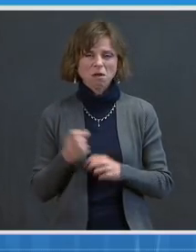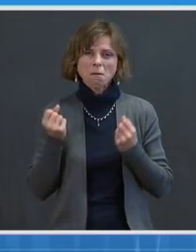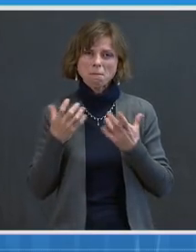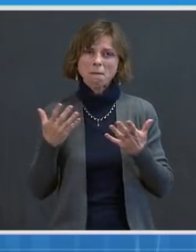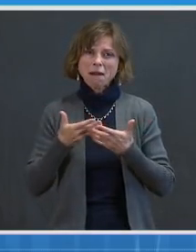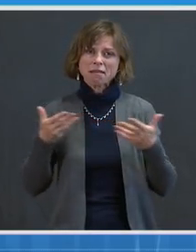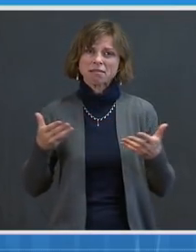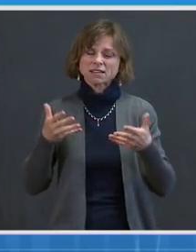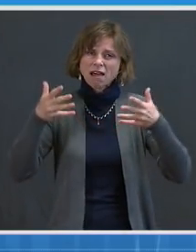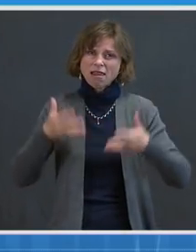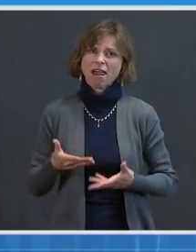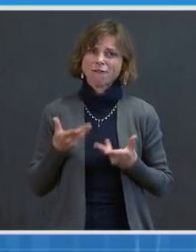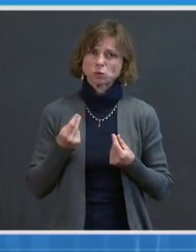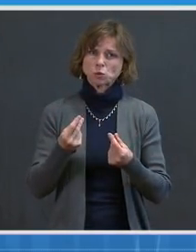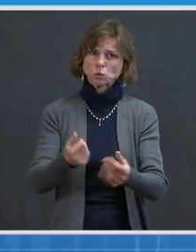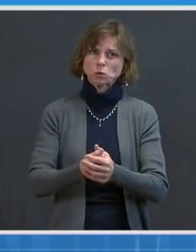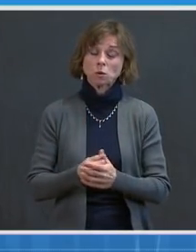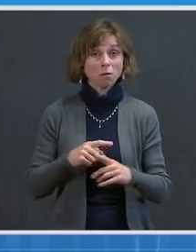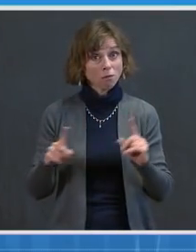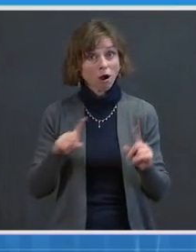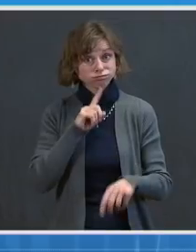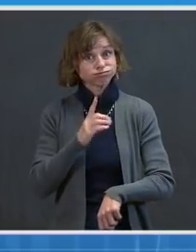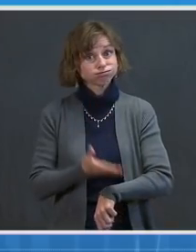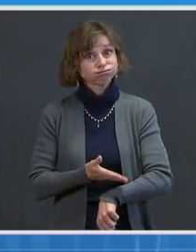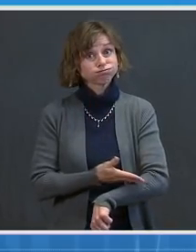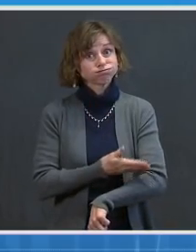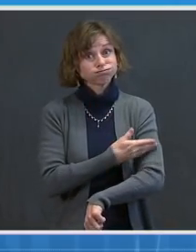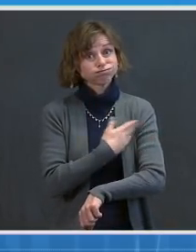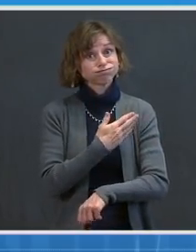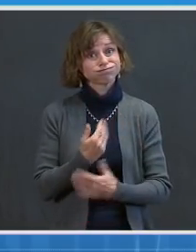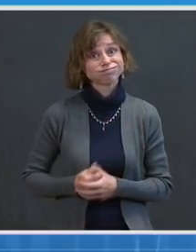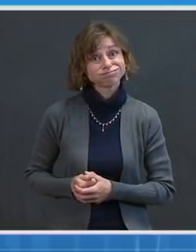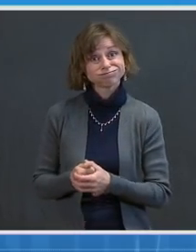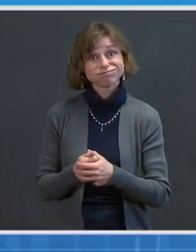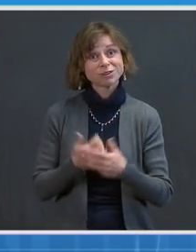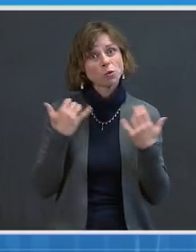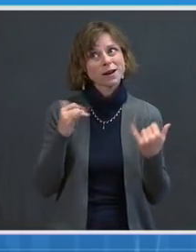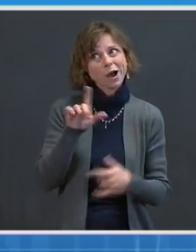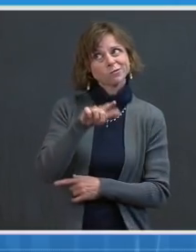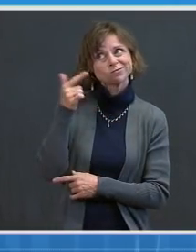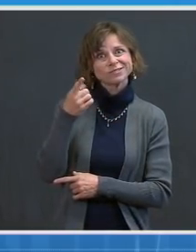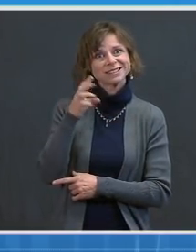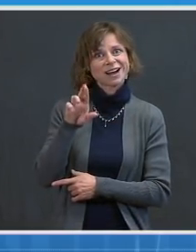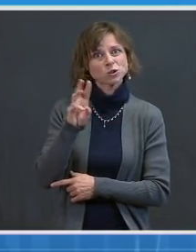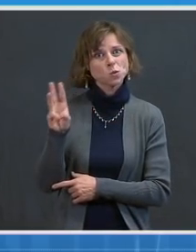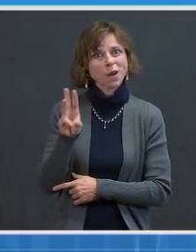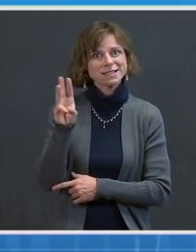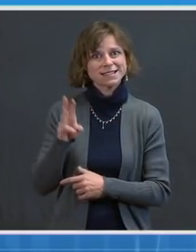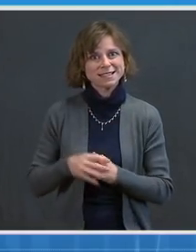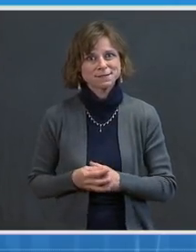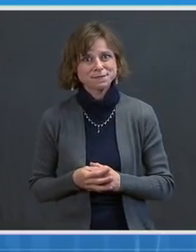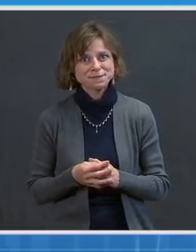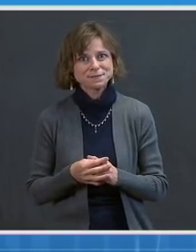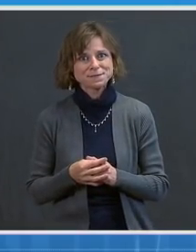but we are making progress. With that, I will turn it over to Dr. Walensky. Dr. Walensky: Thank you, Andy.